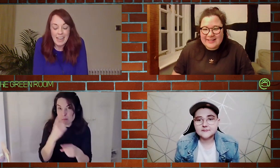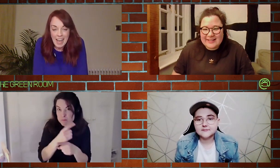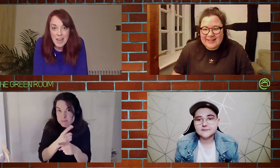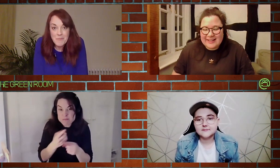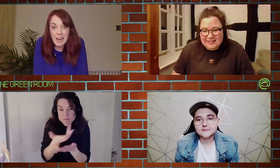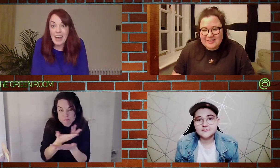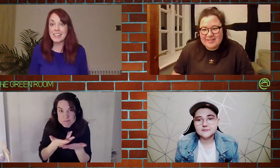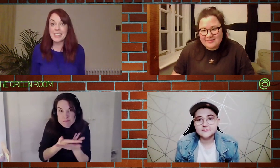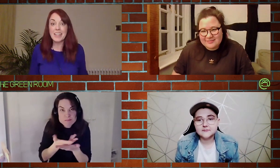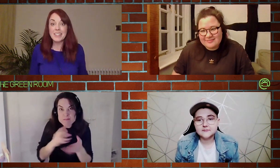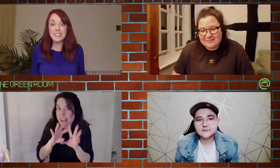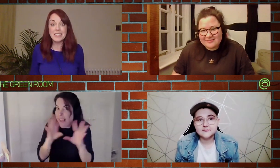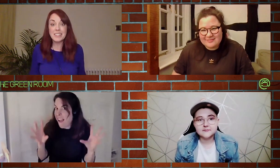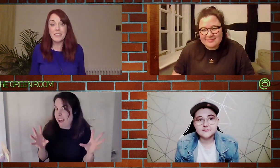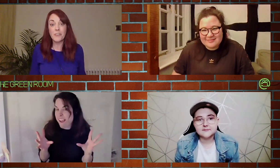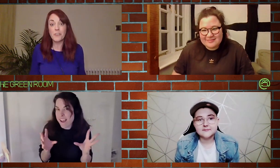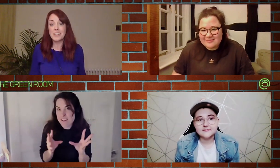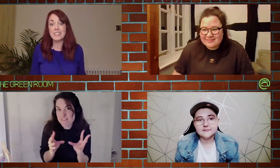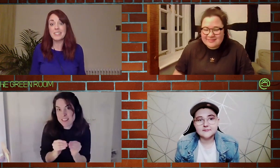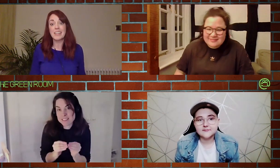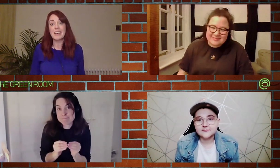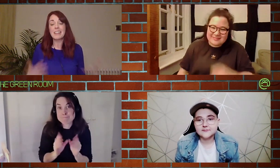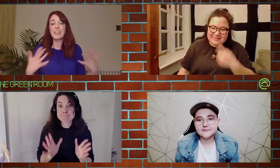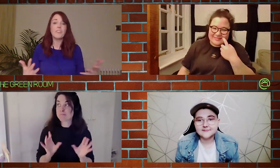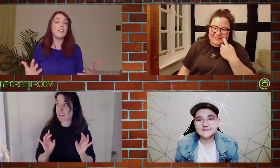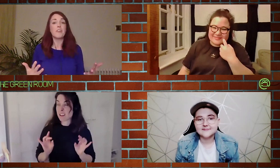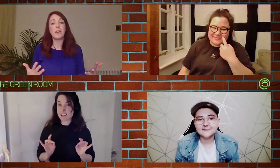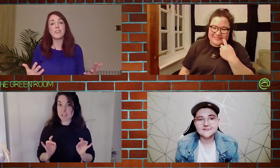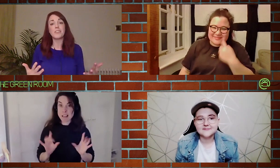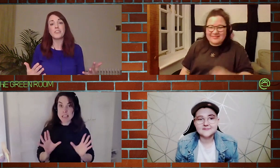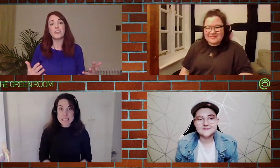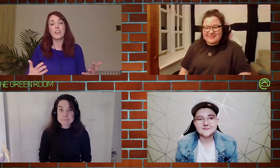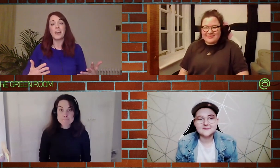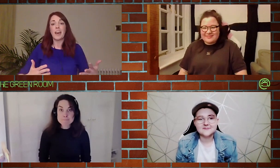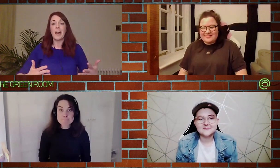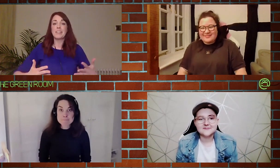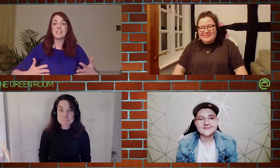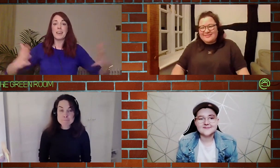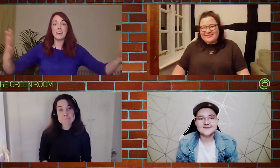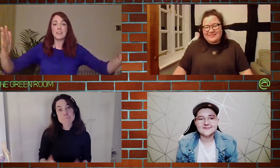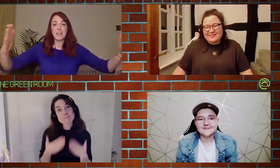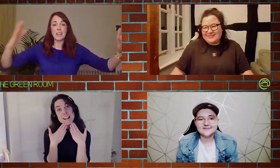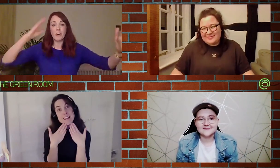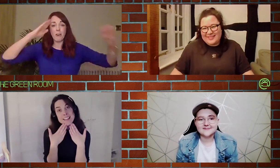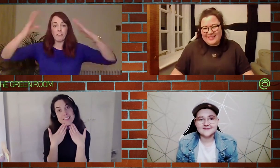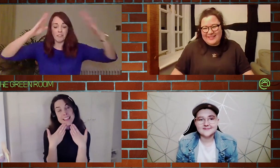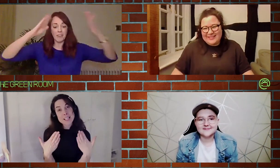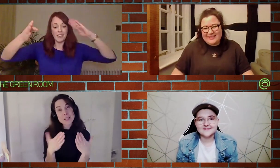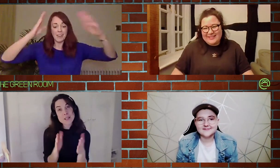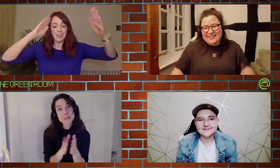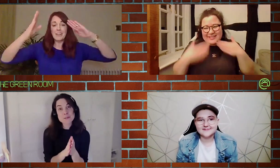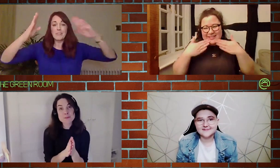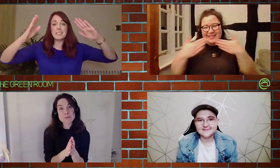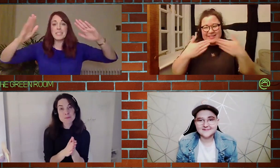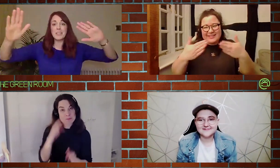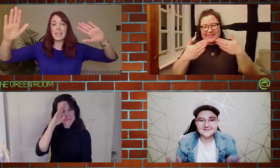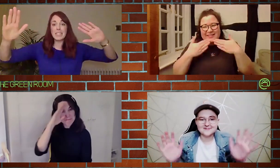And that's us today folks. Thank you very much. Signing off. We'll see you next week